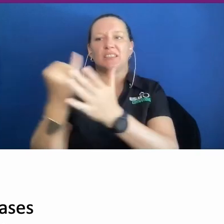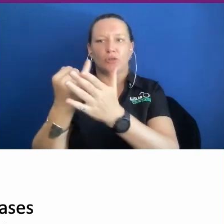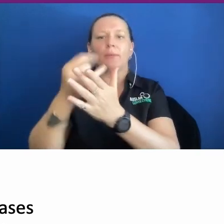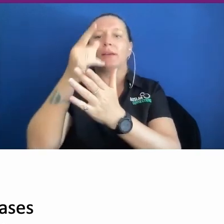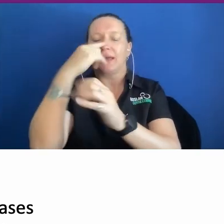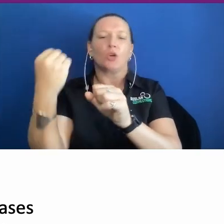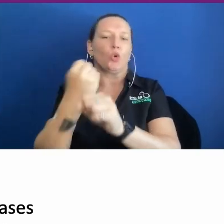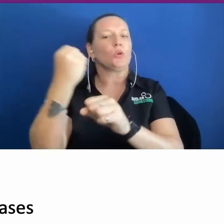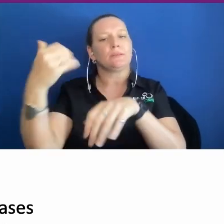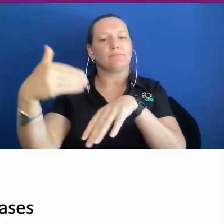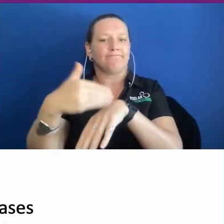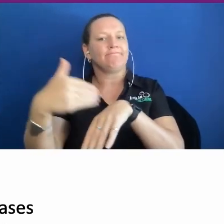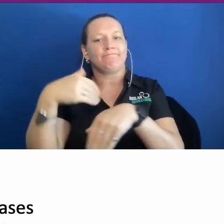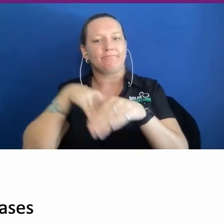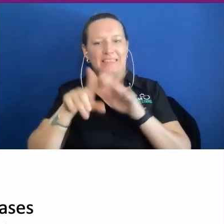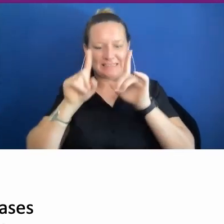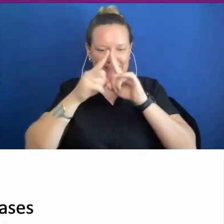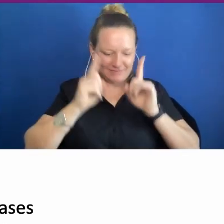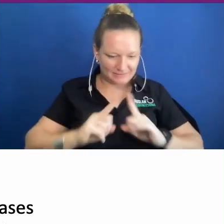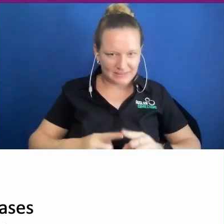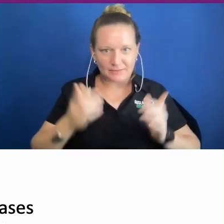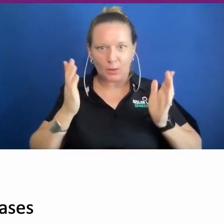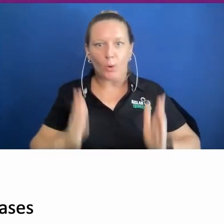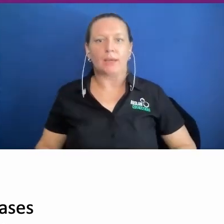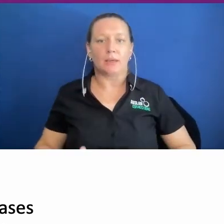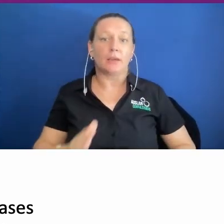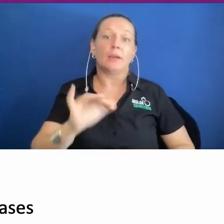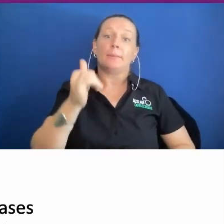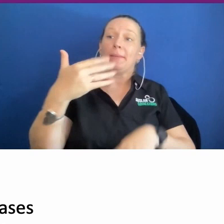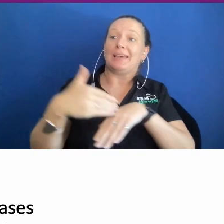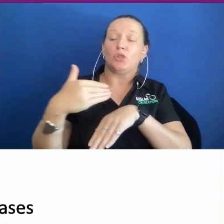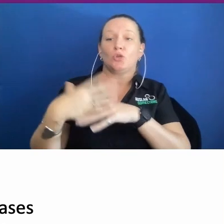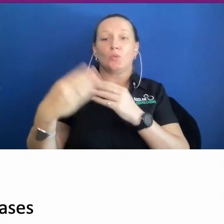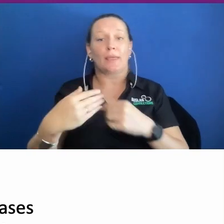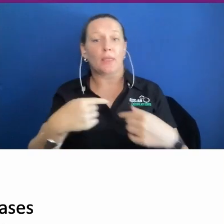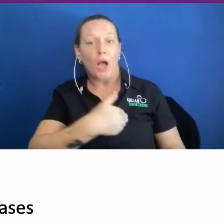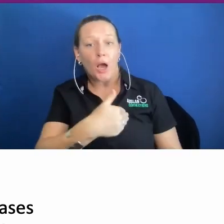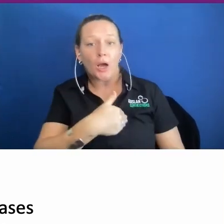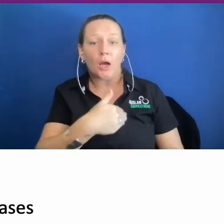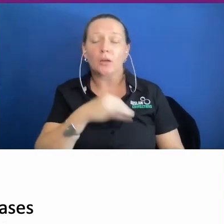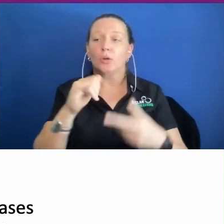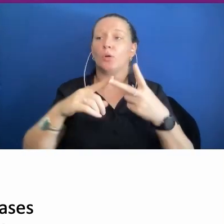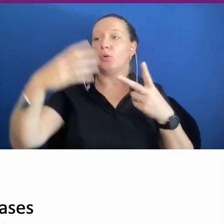in different parts of the body, so you may have issues with heart or brain or speech and language.